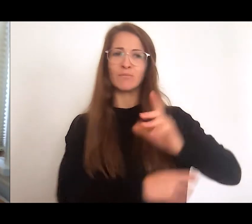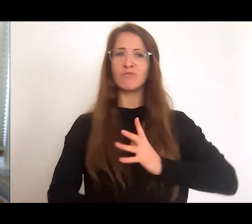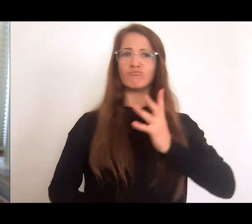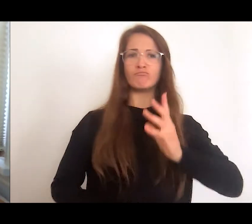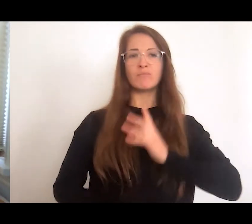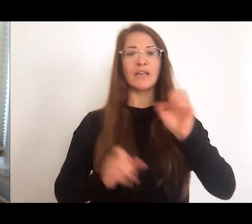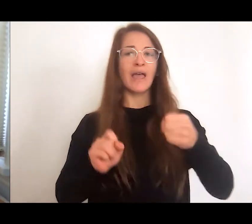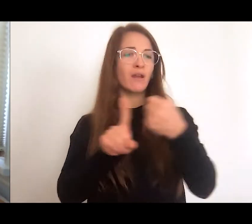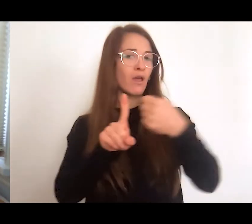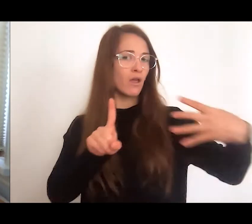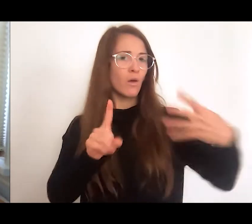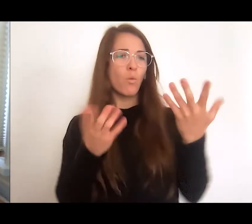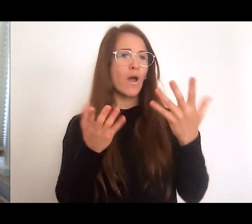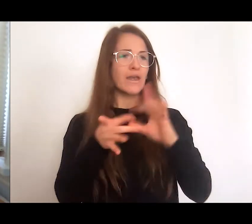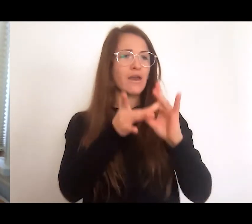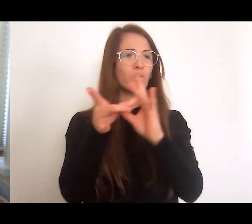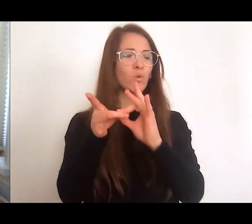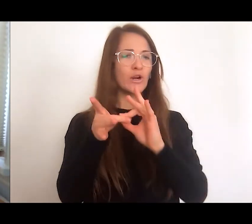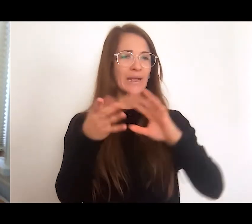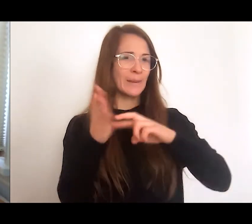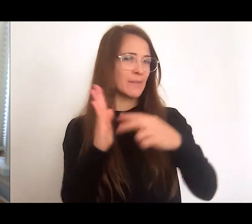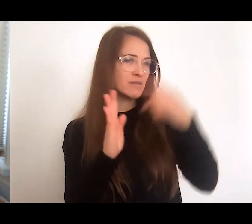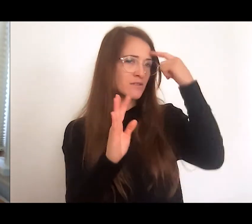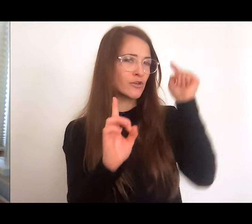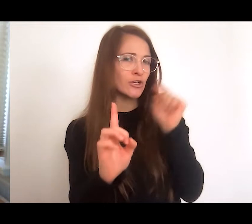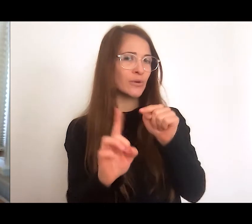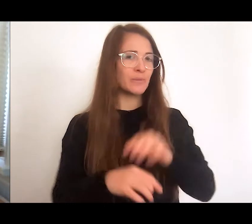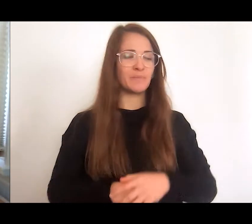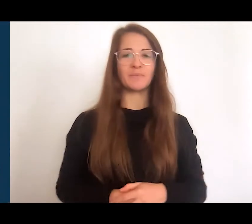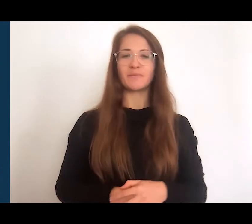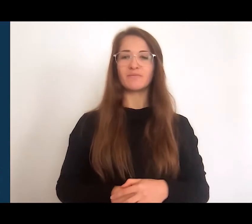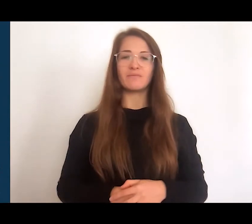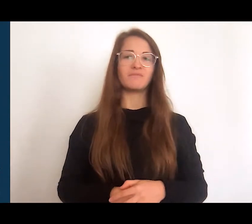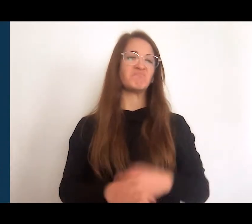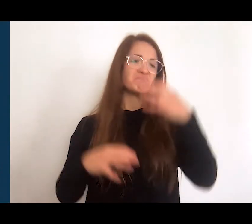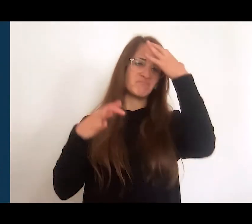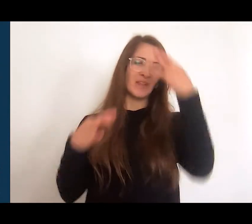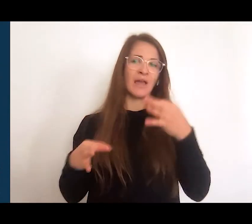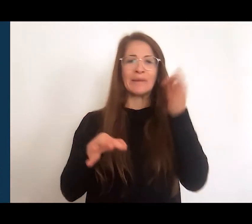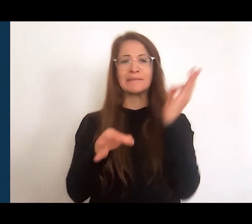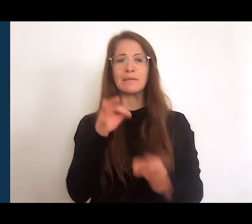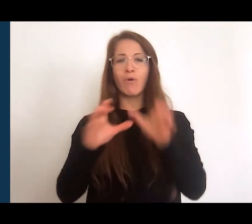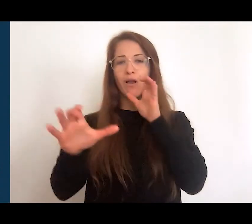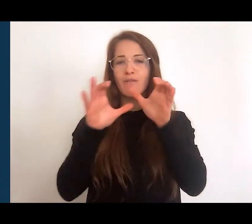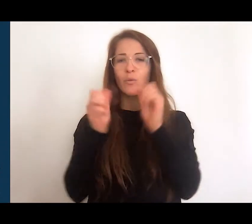LEARNED IT DOESN'T HAVE TO BE FORMAL, CAN YOU TALK WHAT THAT NETWORKING LOOKED LIKE FOR YOU? ABSOLUTELY.